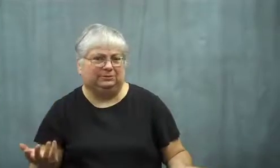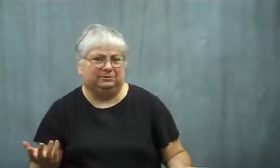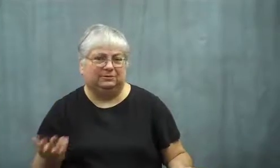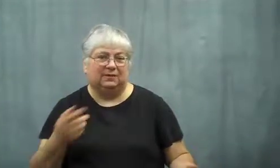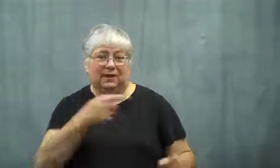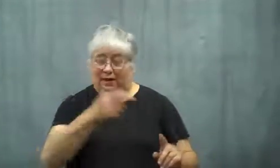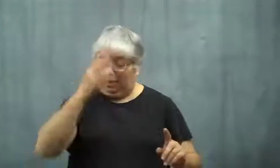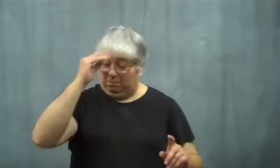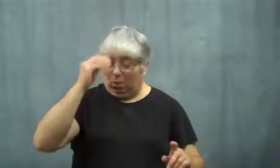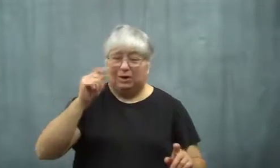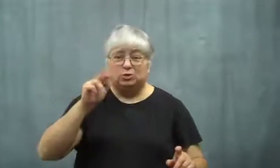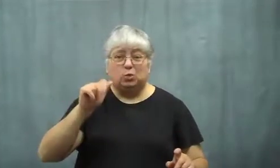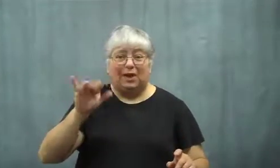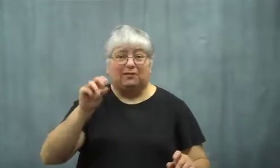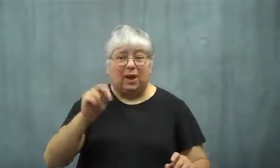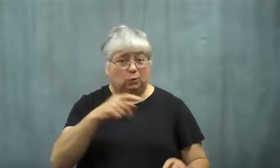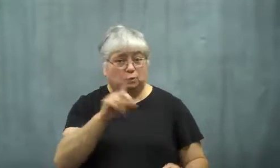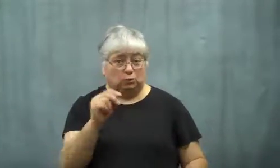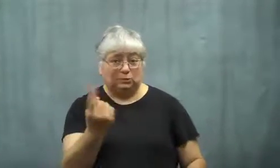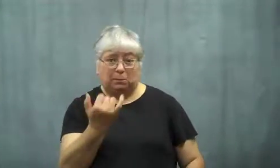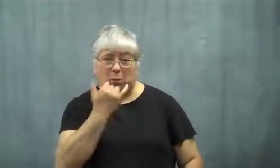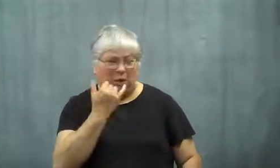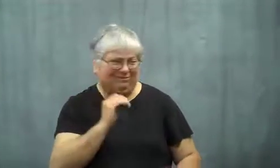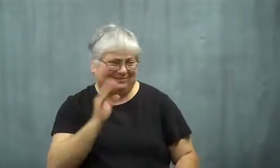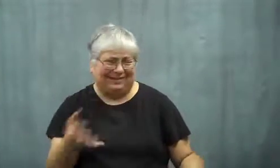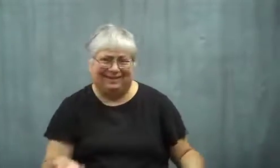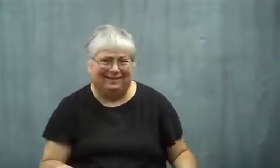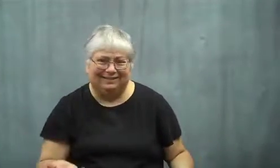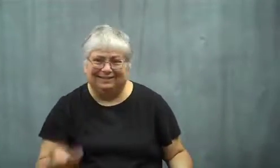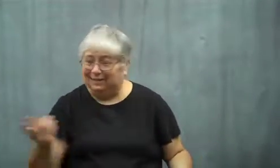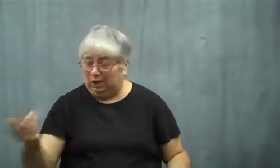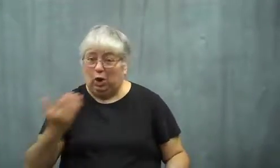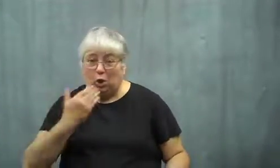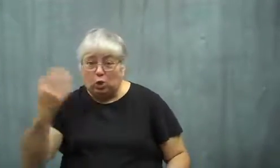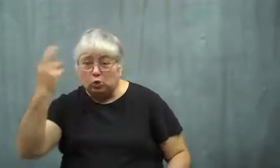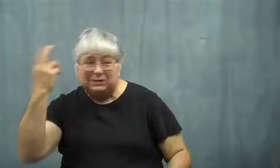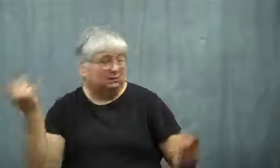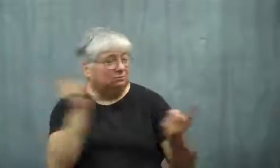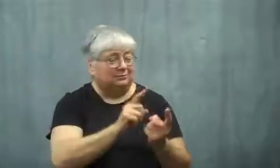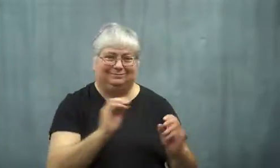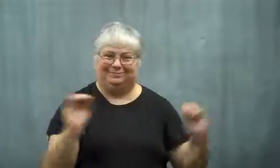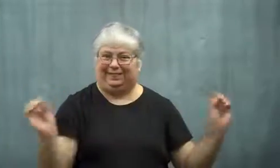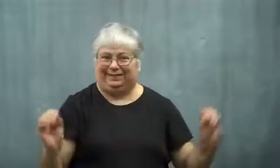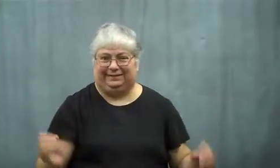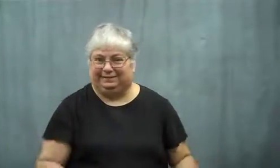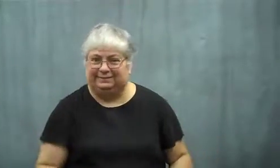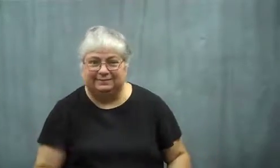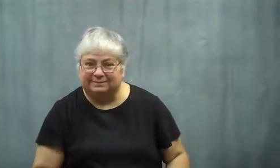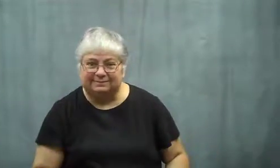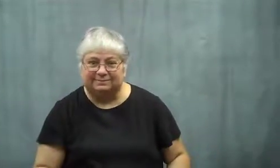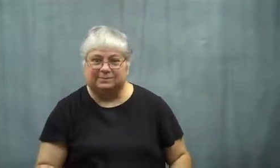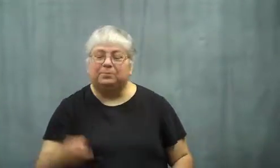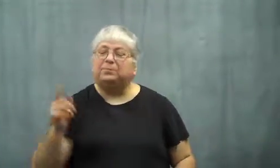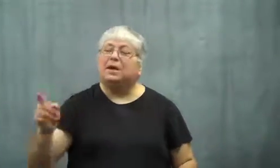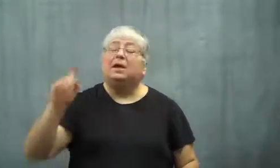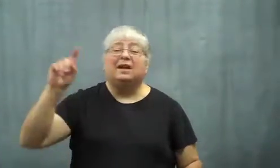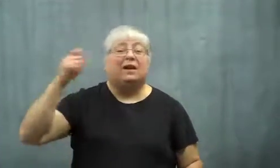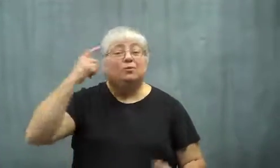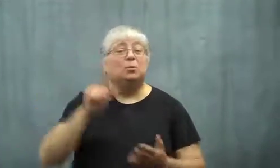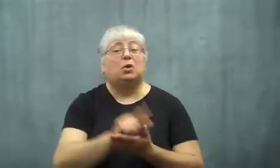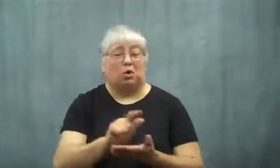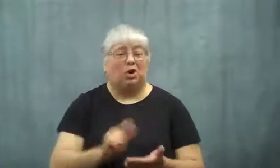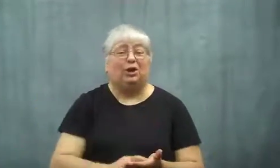Martin was not doing anything wrong and there was no reason to confront him.